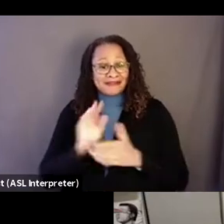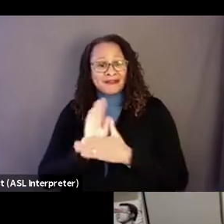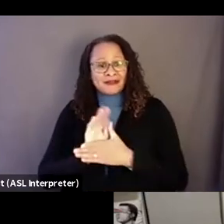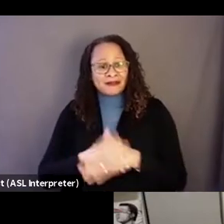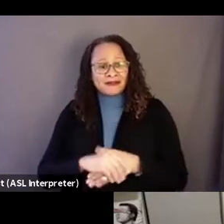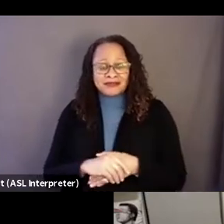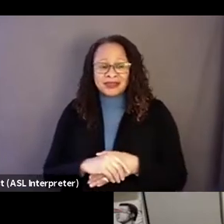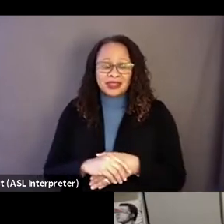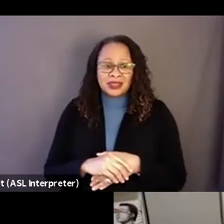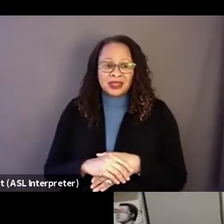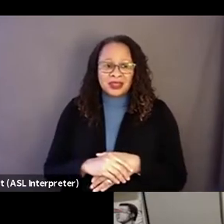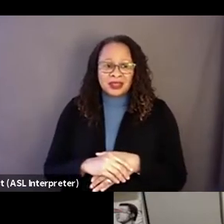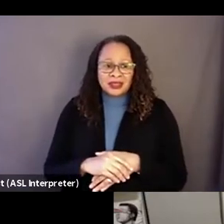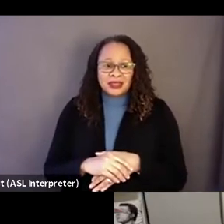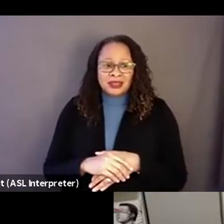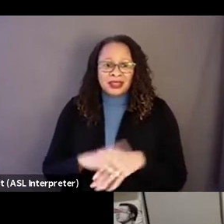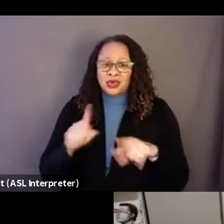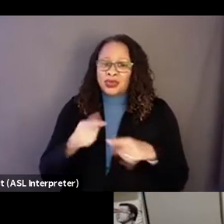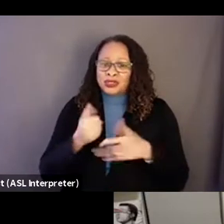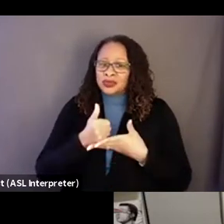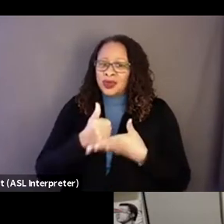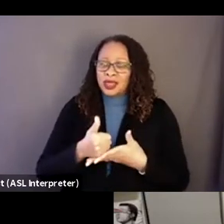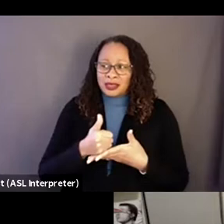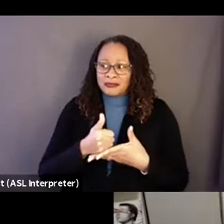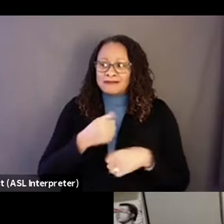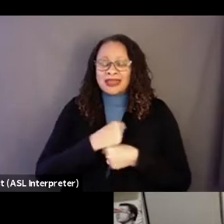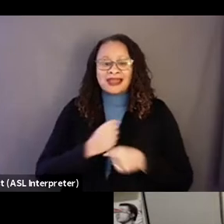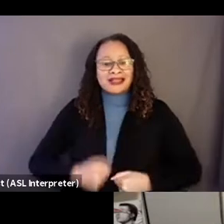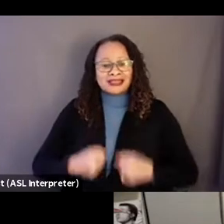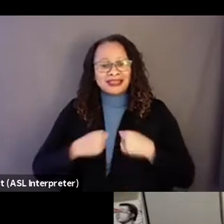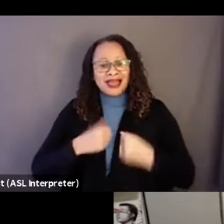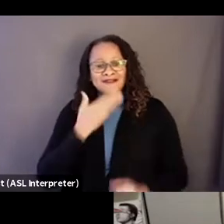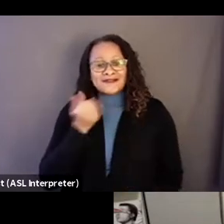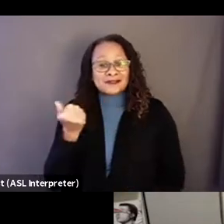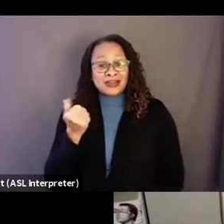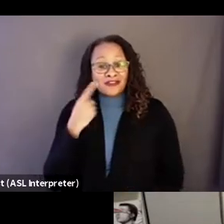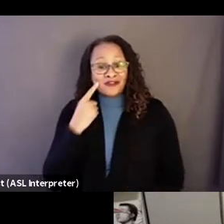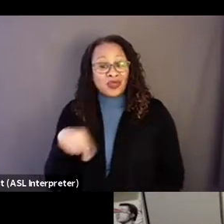going to help make life better for those folks, for all of us.